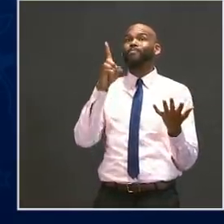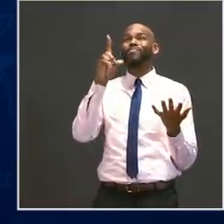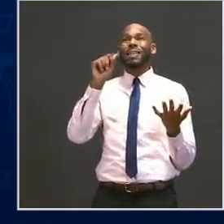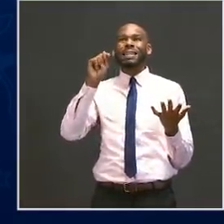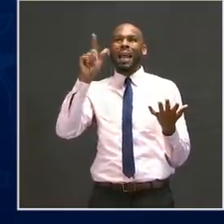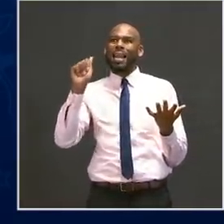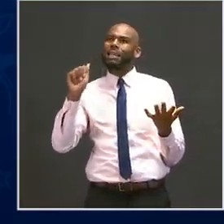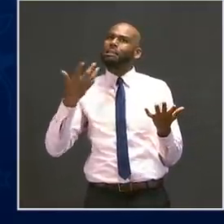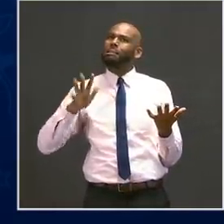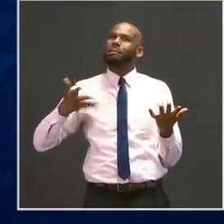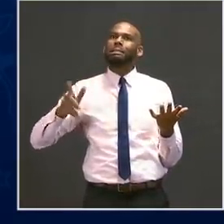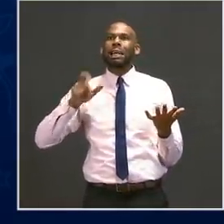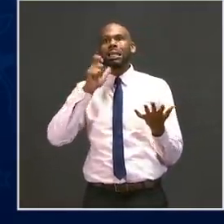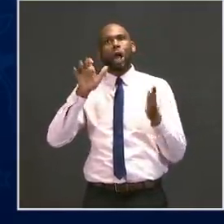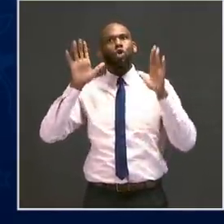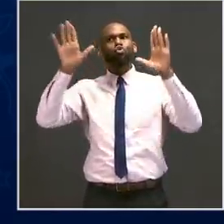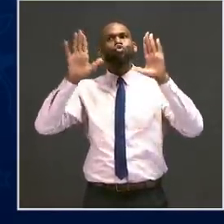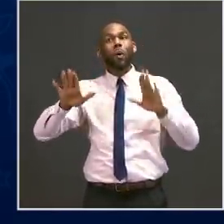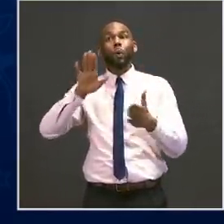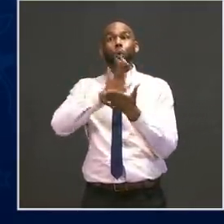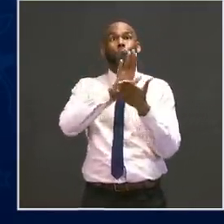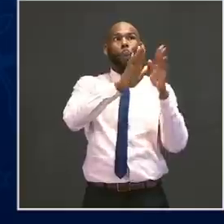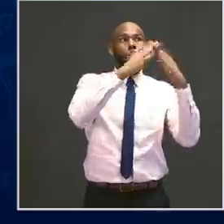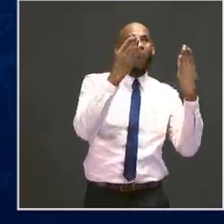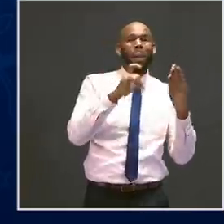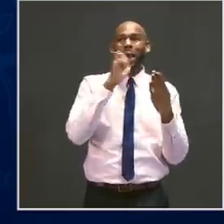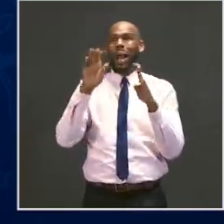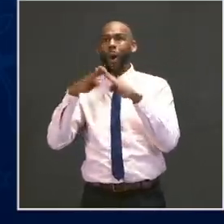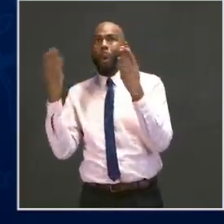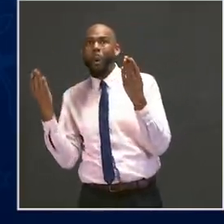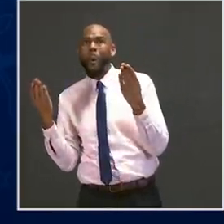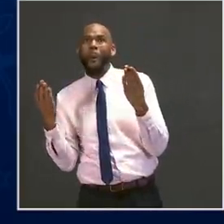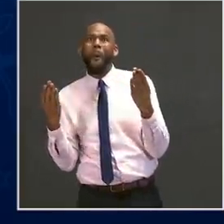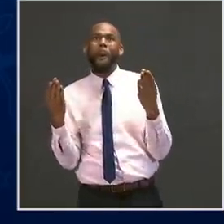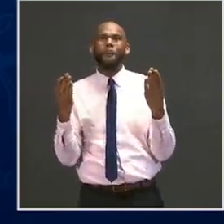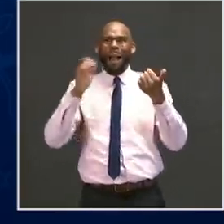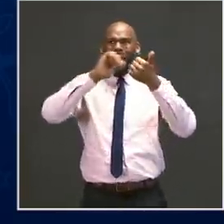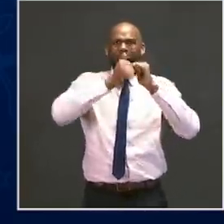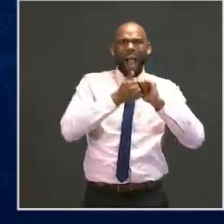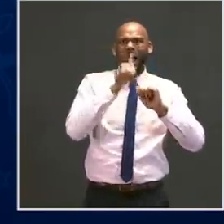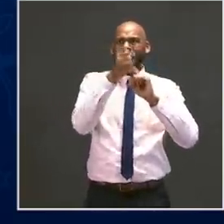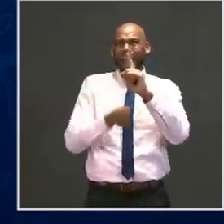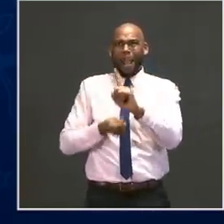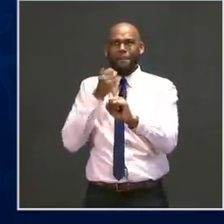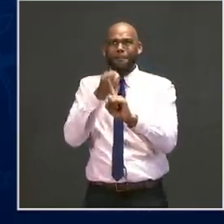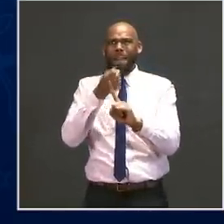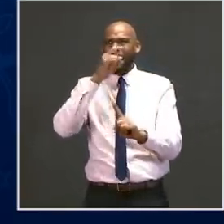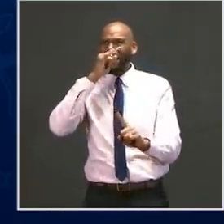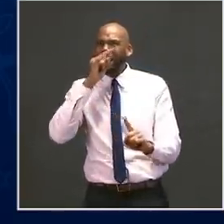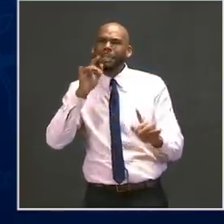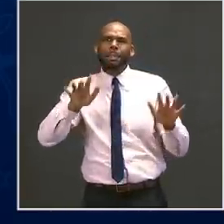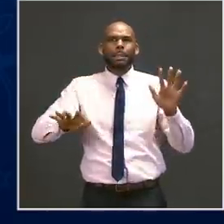as it relates to schools that are open or not open, how hybrid learning is impacting kids. One of the things the President asked the Department